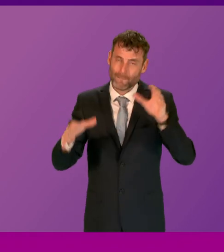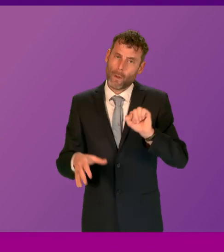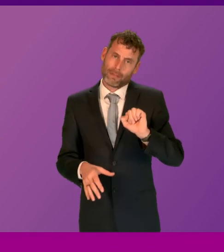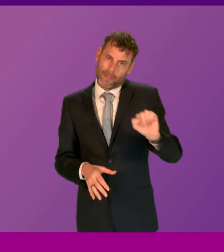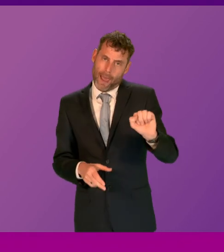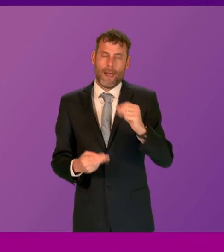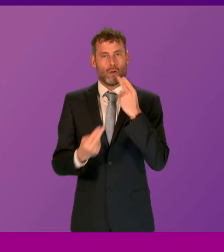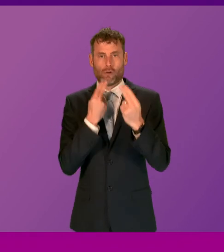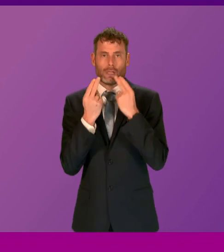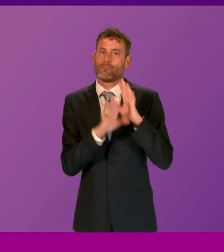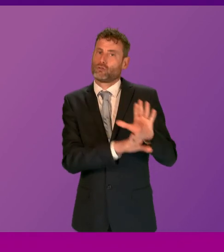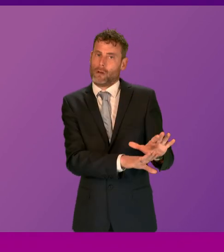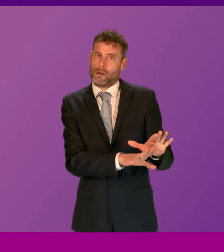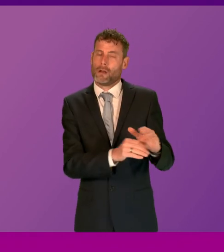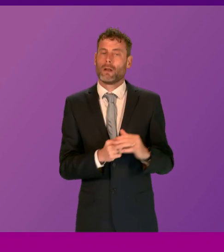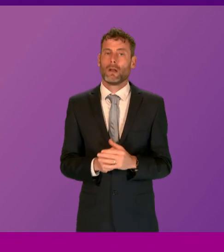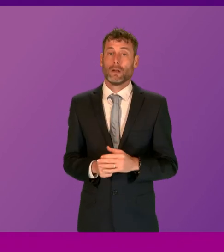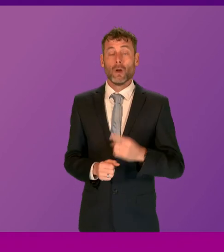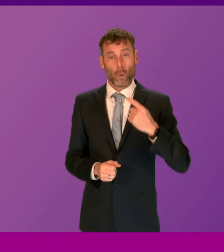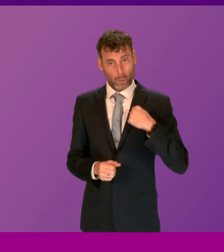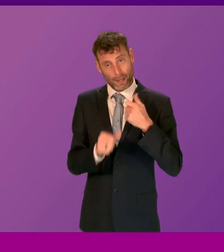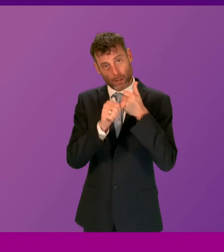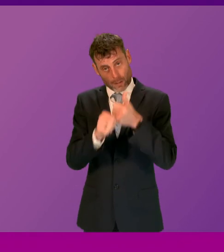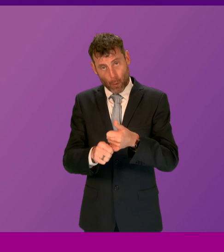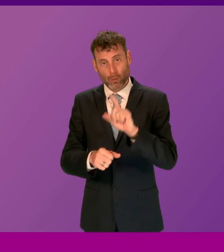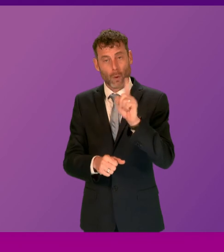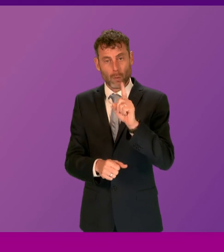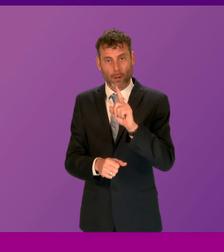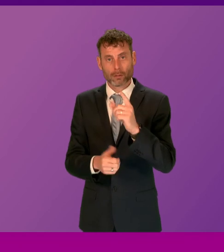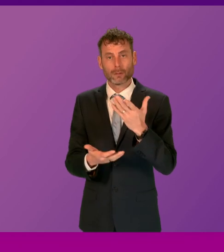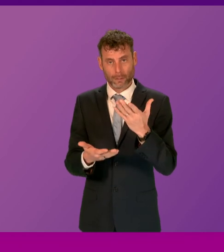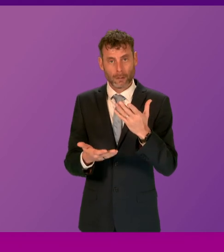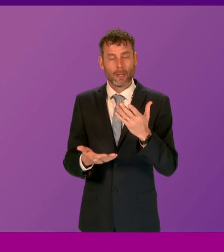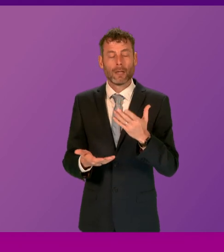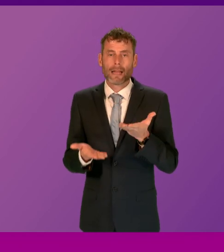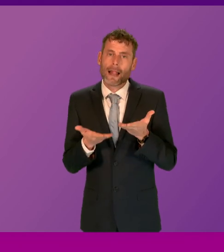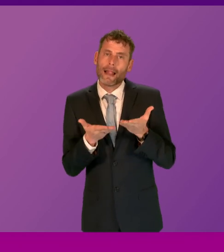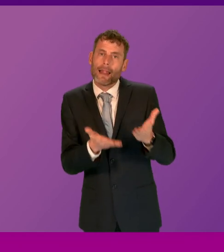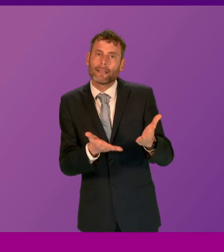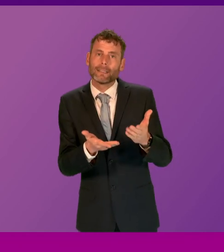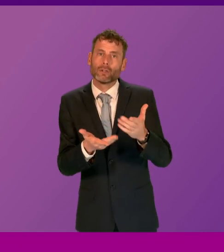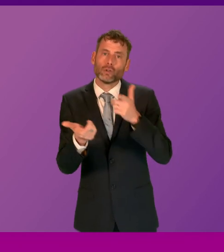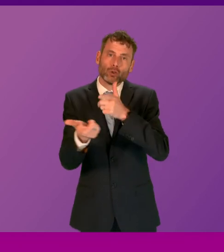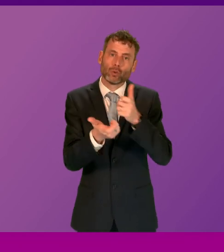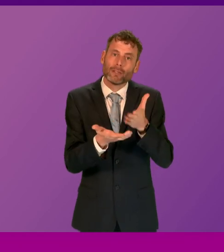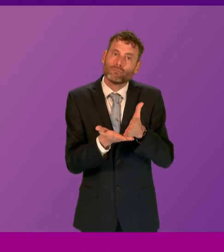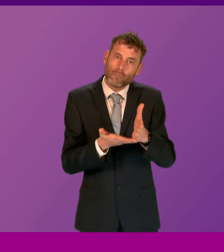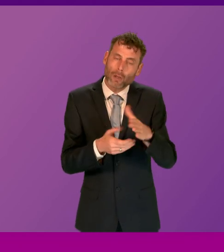Crown Estate Scotland also supports access to land for deer management by letting its shooting rights to local shooting associations and syndicates.